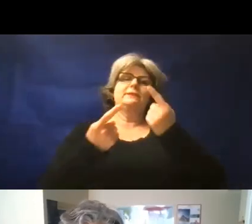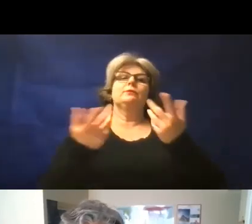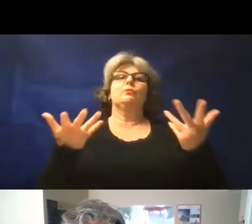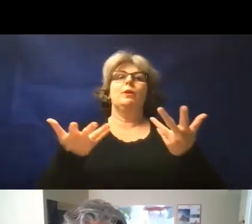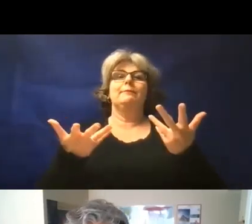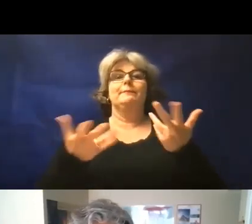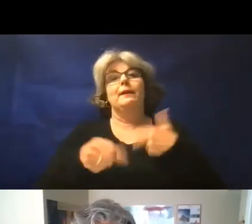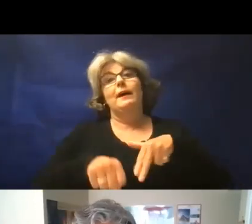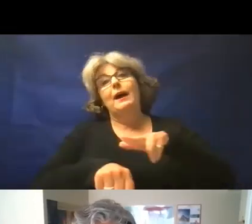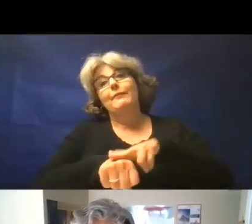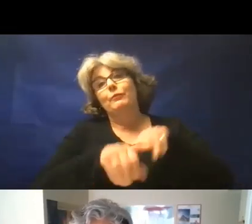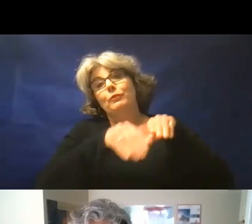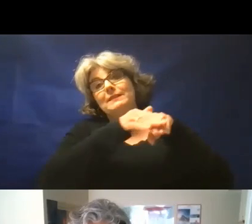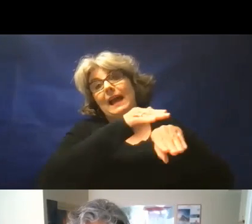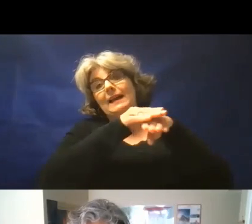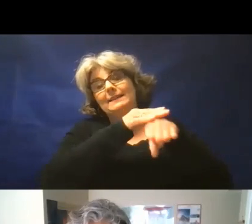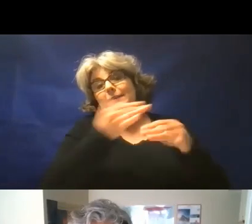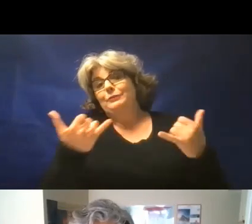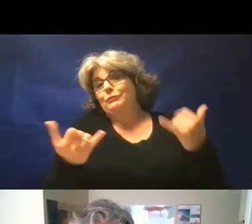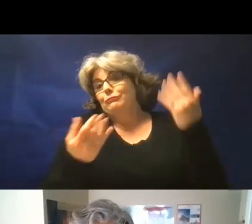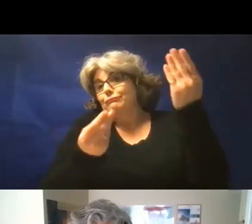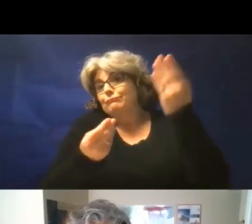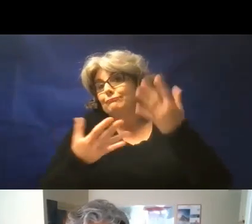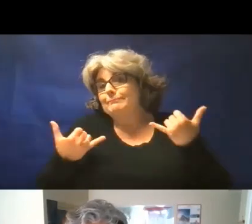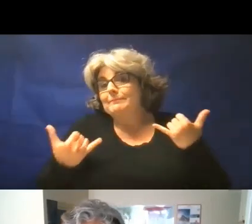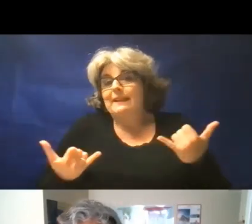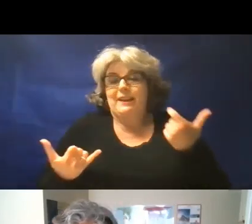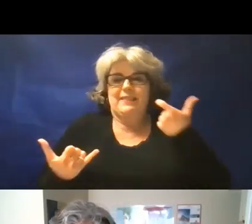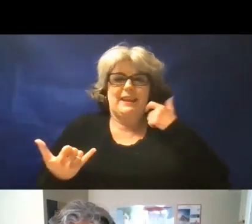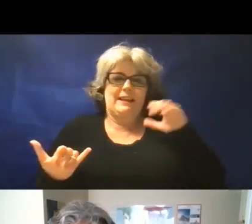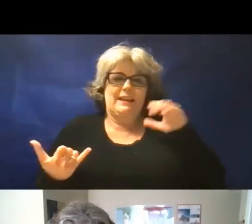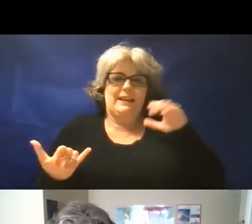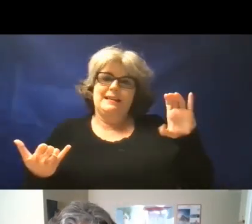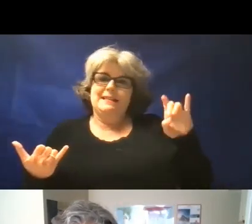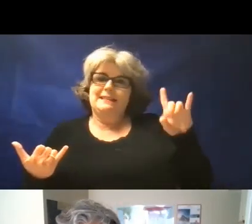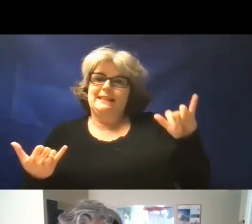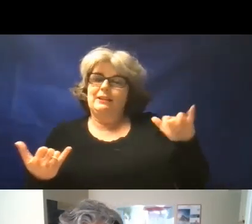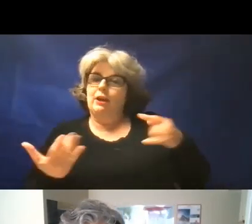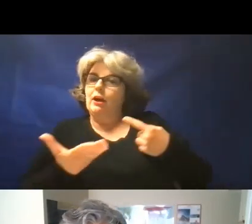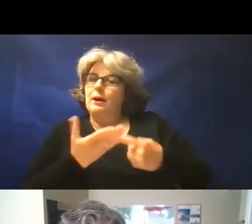access to current information which Cindy just discussed and there are many fabulous resources